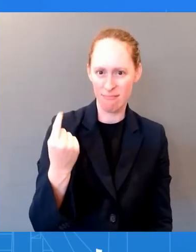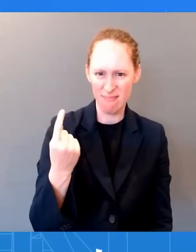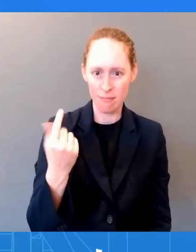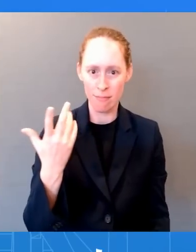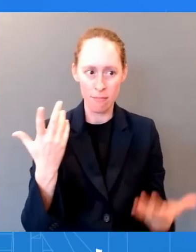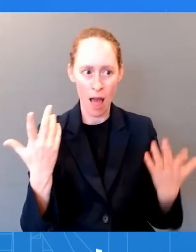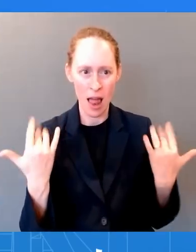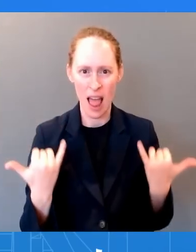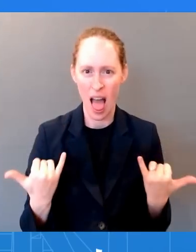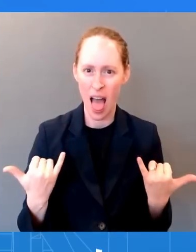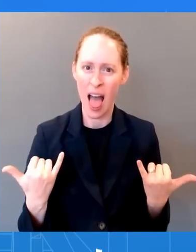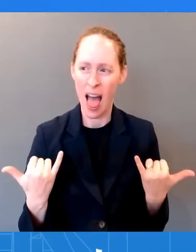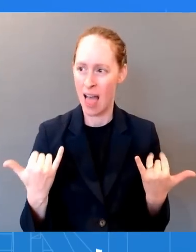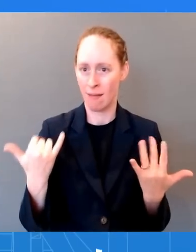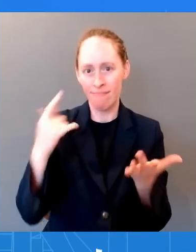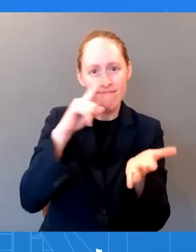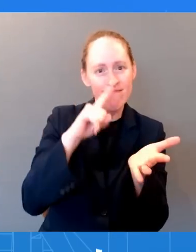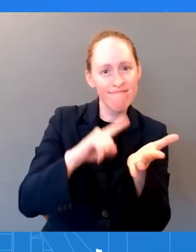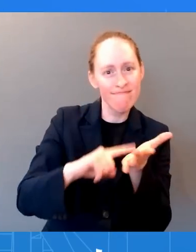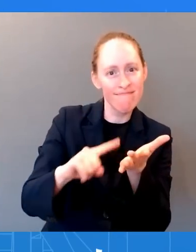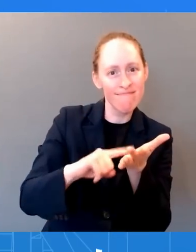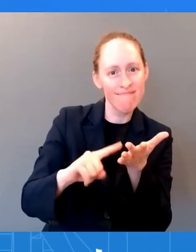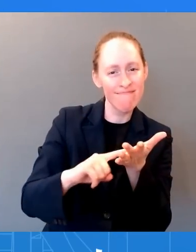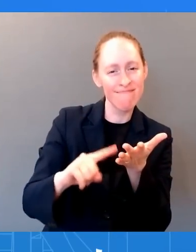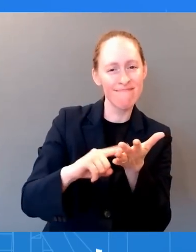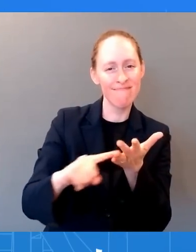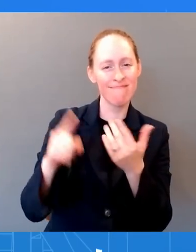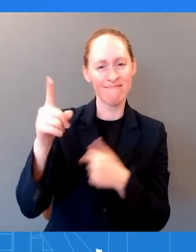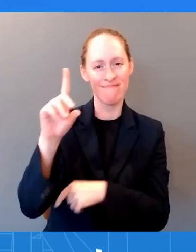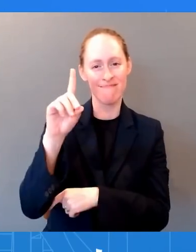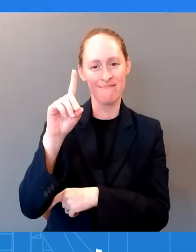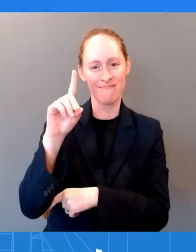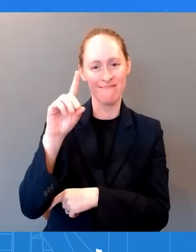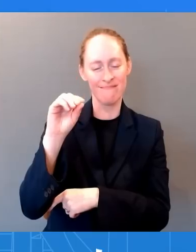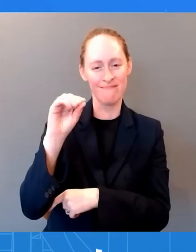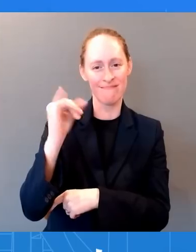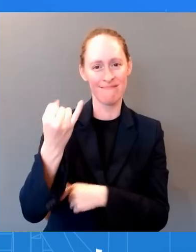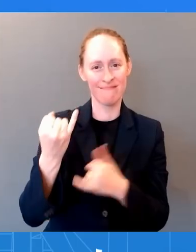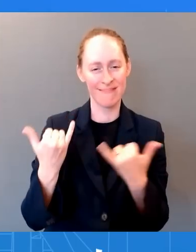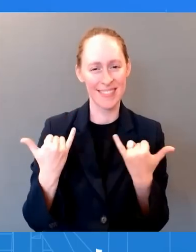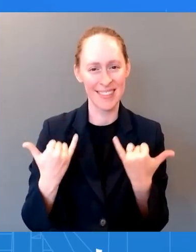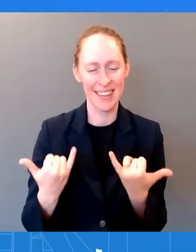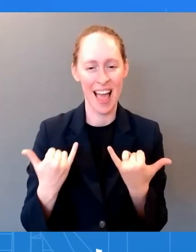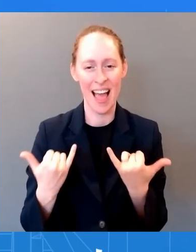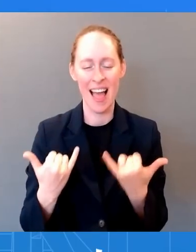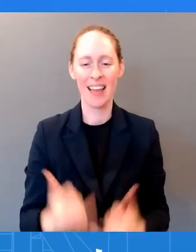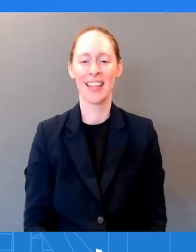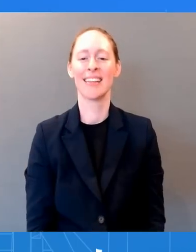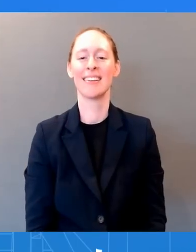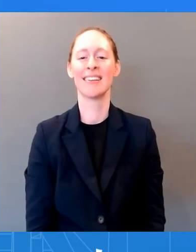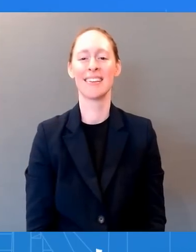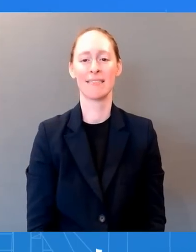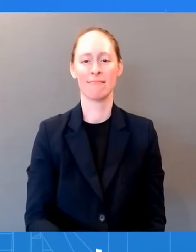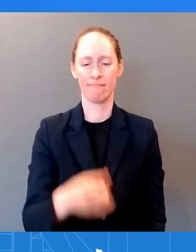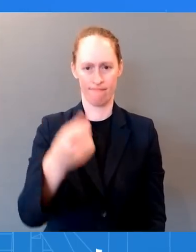with the Department of Justice and even ODNI as they -- as I said, we're aware of the letter. We did not have any advanced knowledge of the --